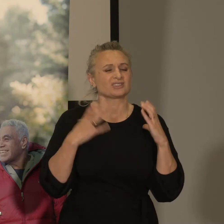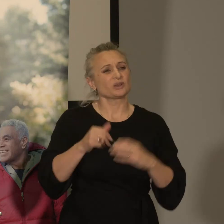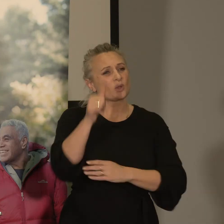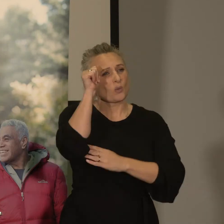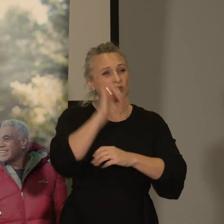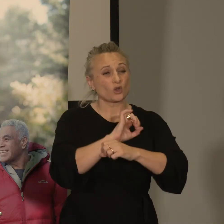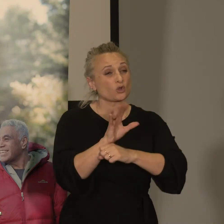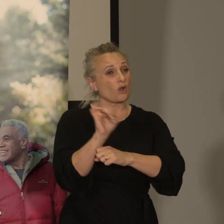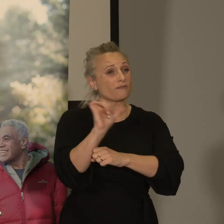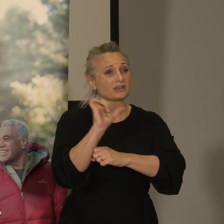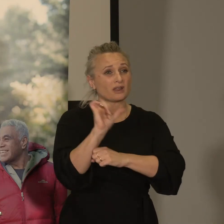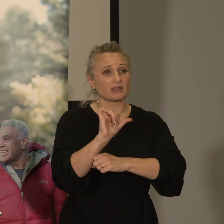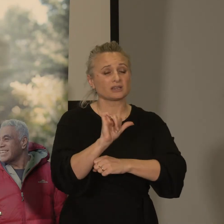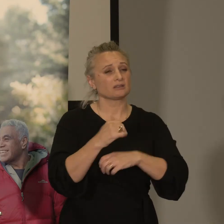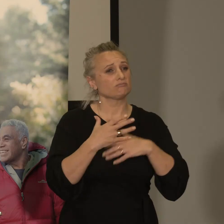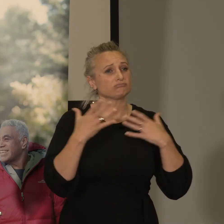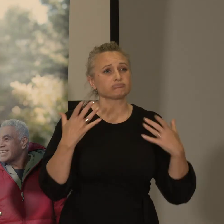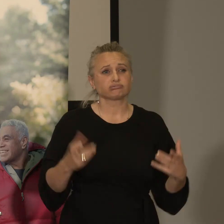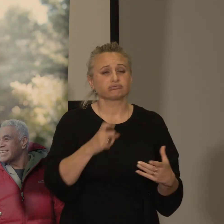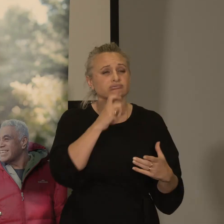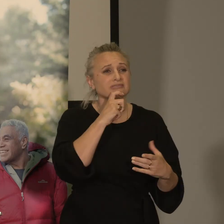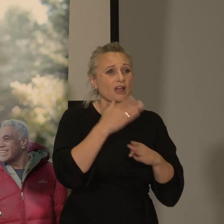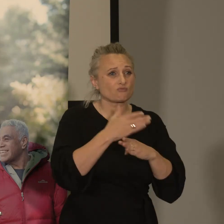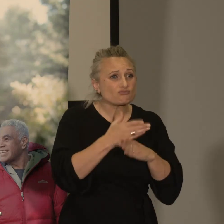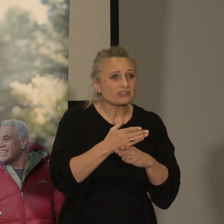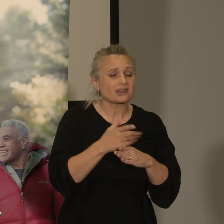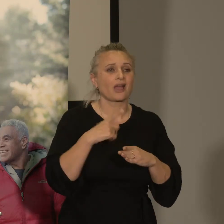to workforce pressures. COVID-19 has been incredibly testing as we know, particularly when combined